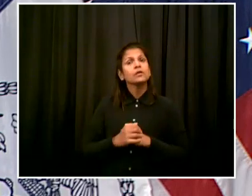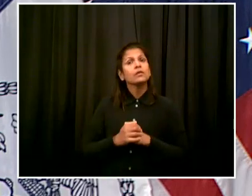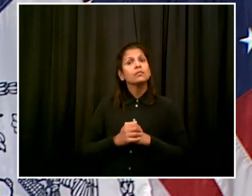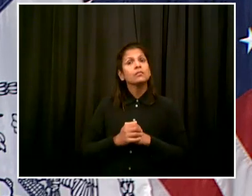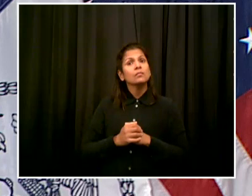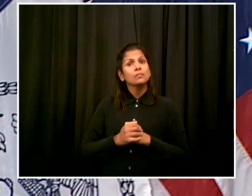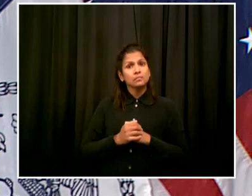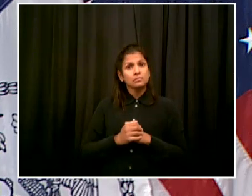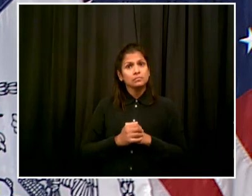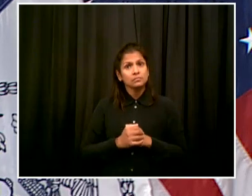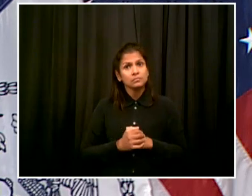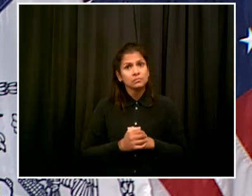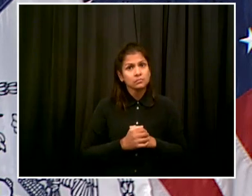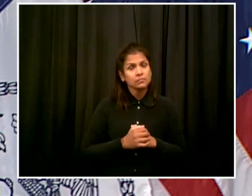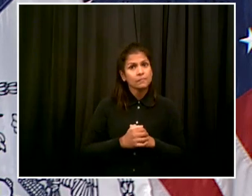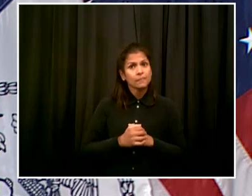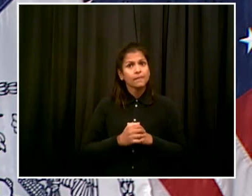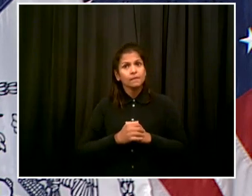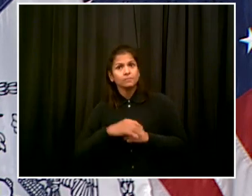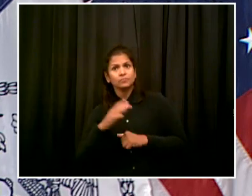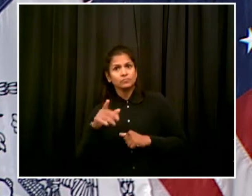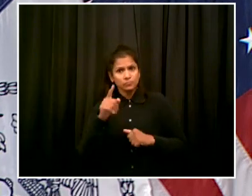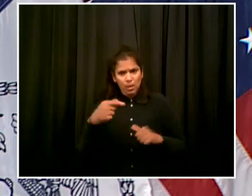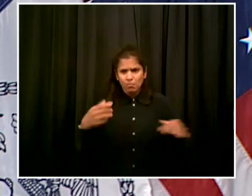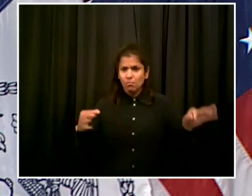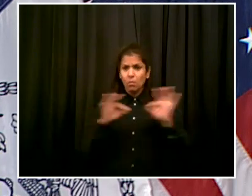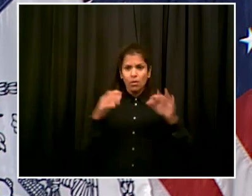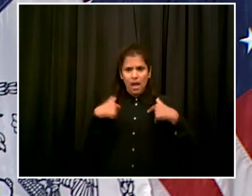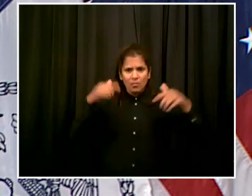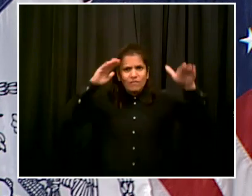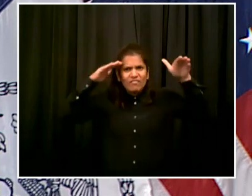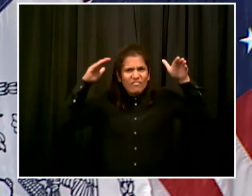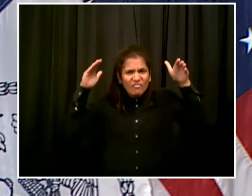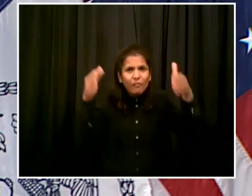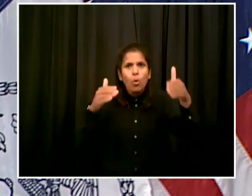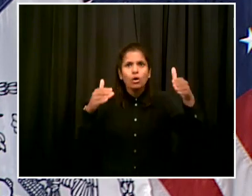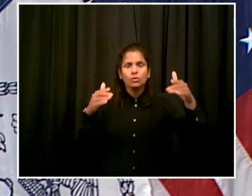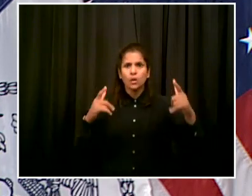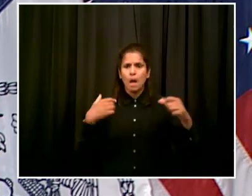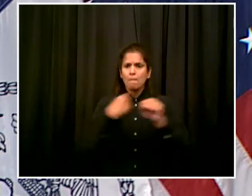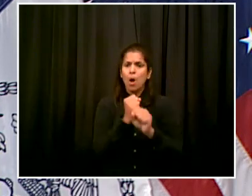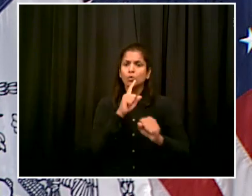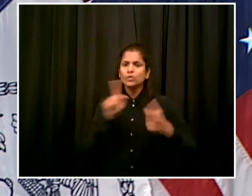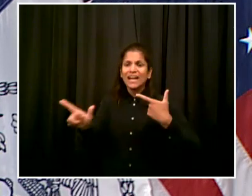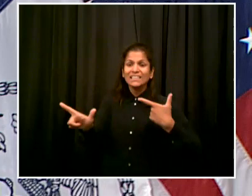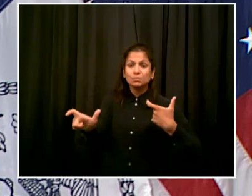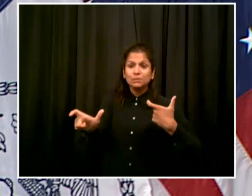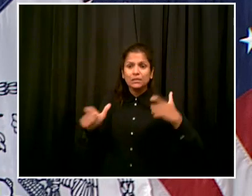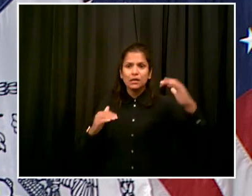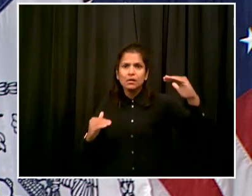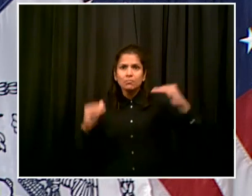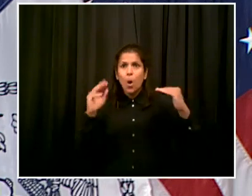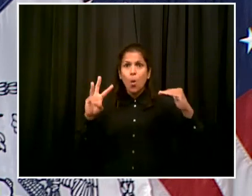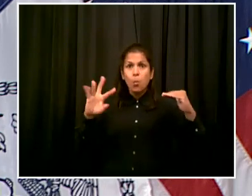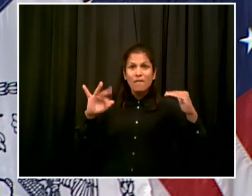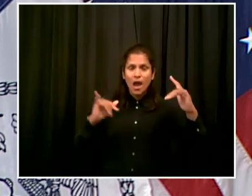DISTRIBUTED IN WEEKS.